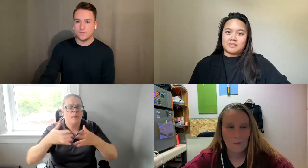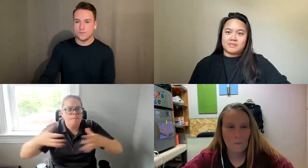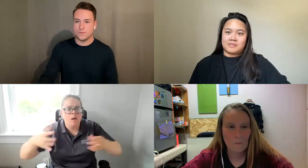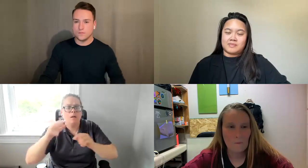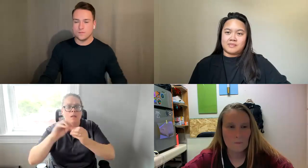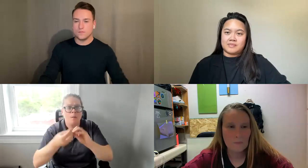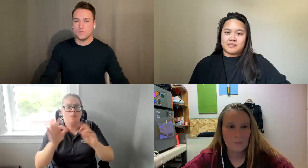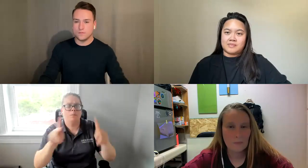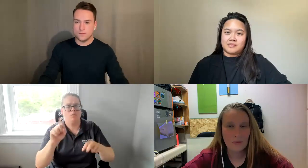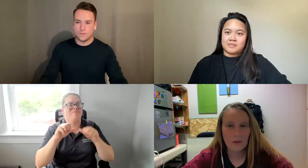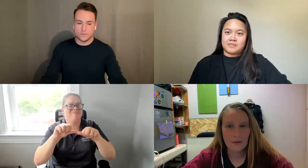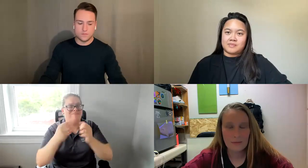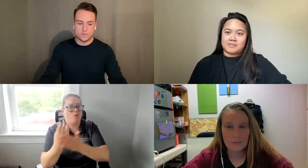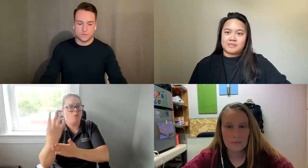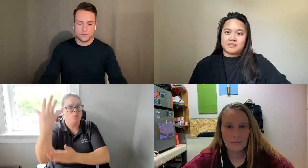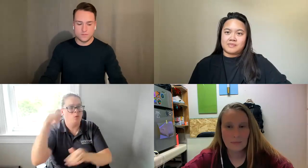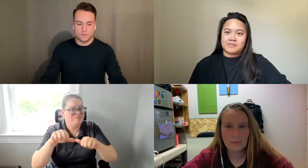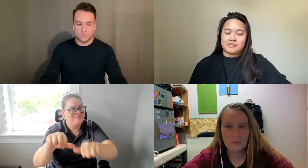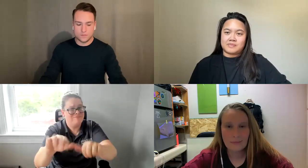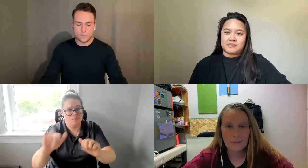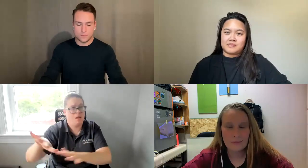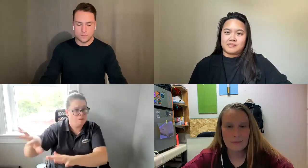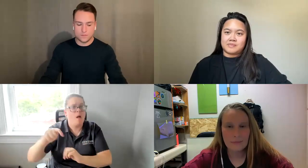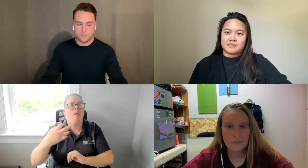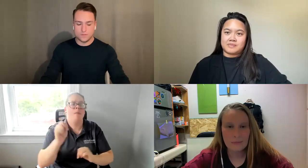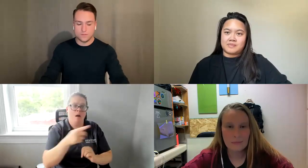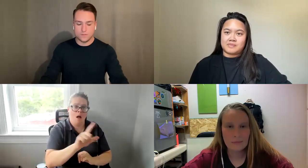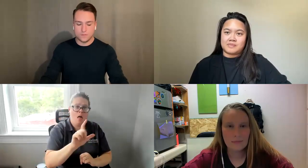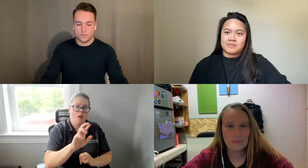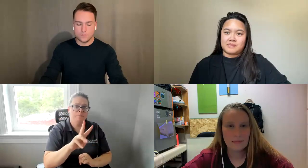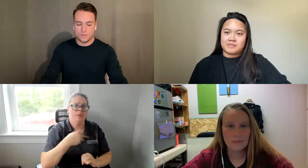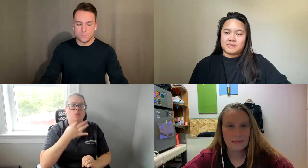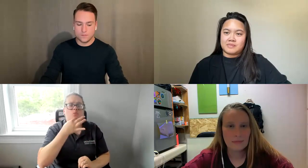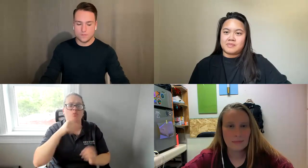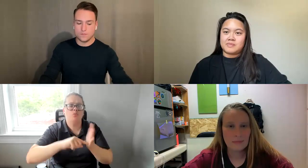we keep our revenue growing, expanding and the number of people continuing to grow.